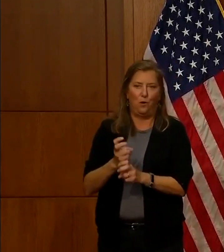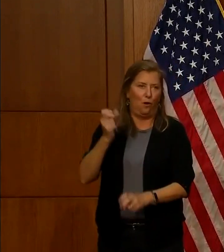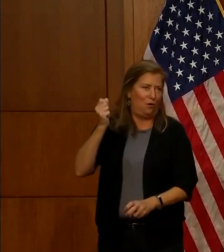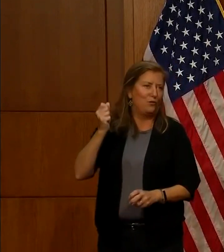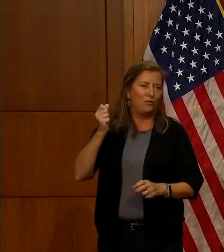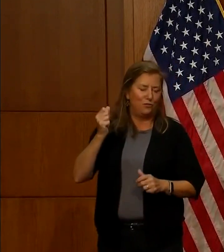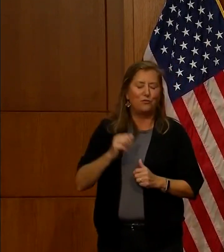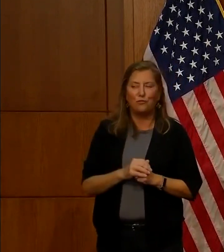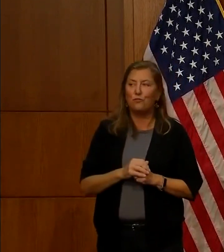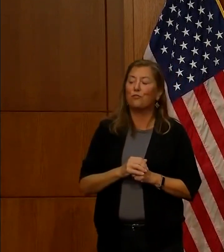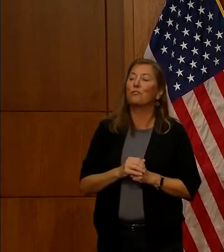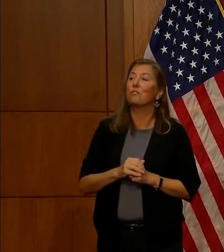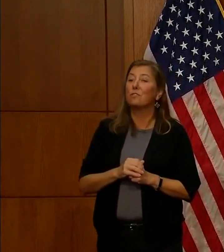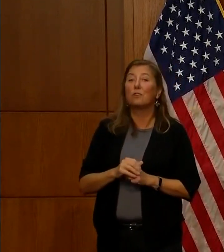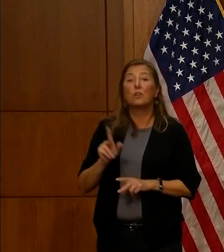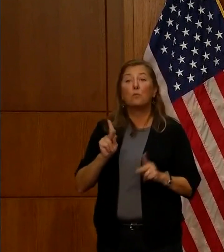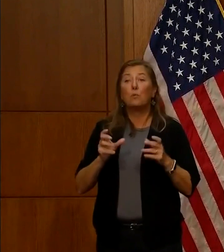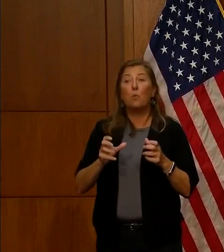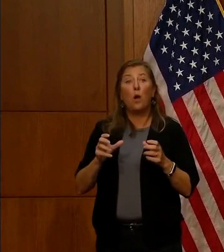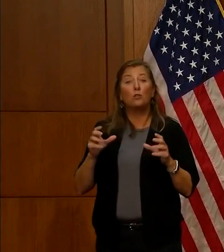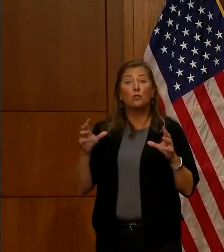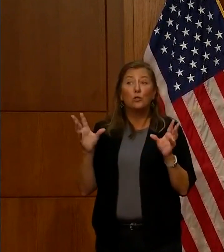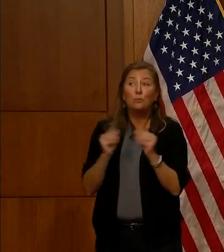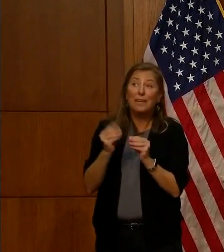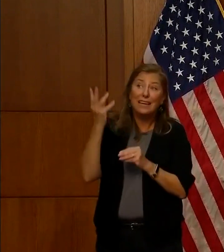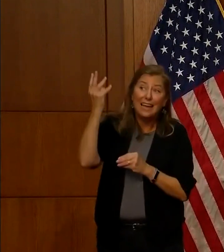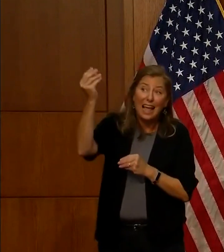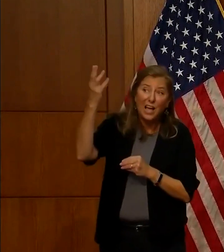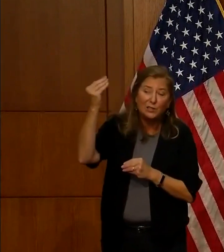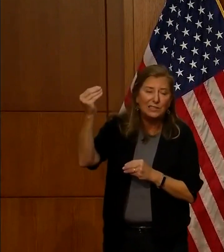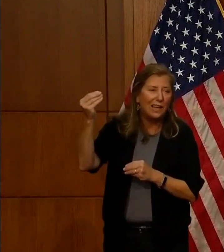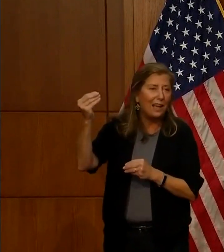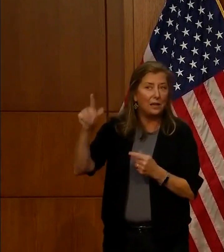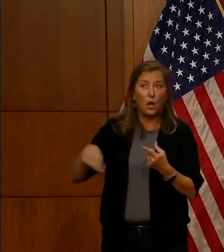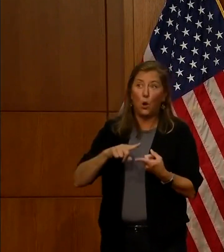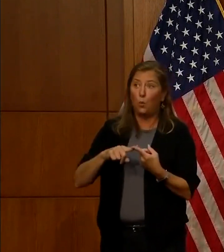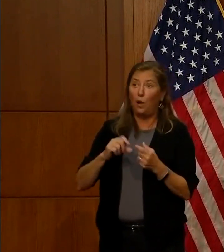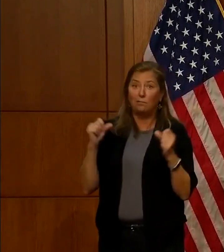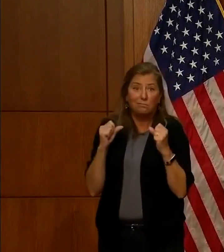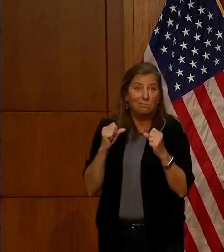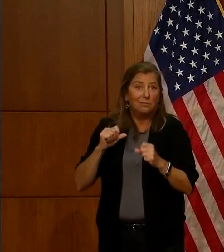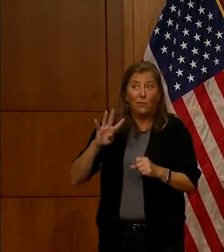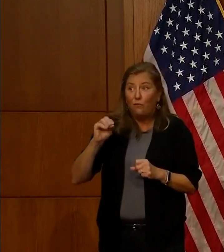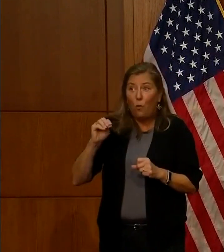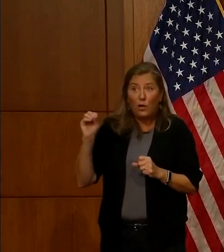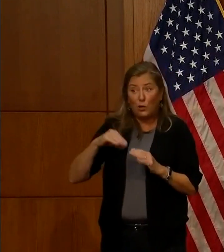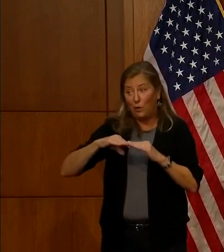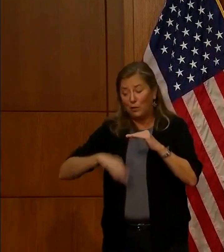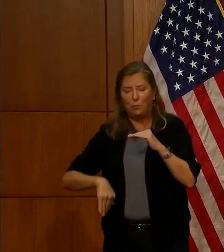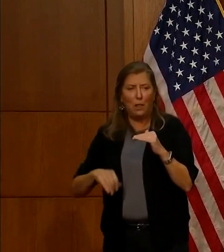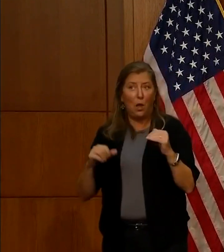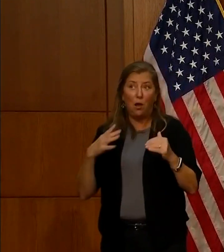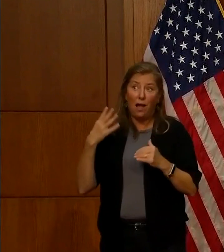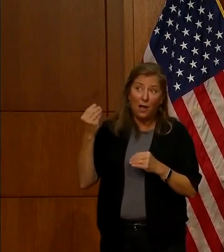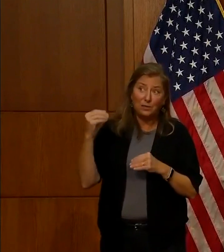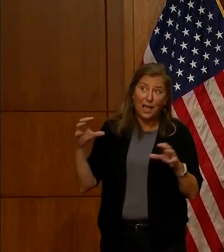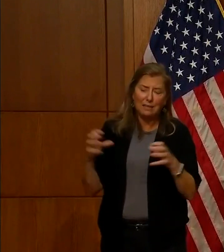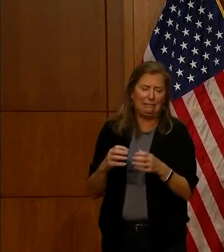TO DO IS ABOUT IT'S GETTING HARDER PEOPLE ARE GOING TO BE LESS LIKELY TO WANT TO MEET UP